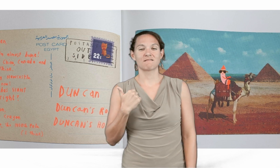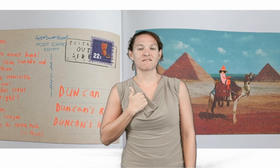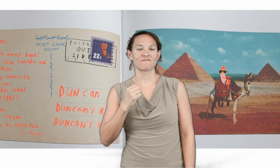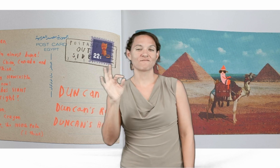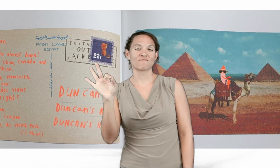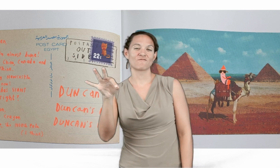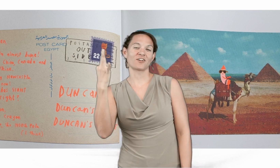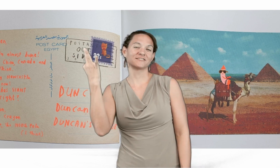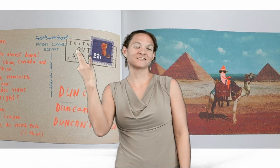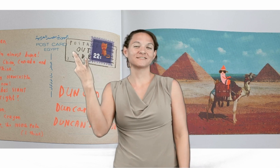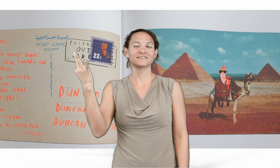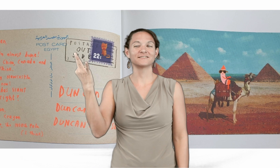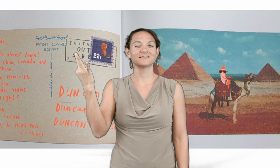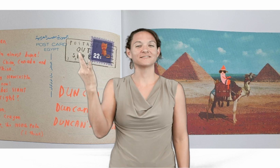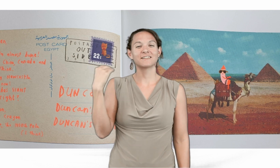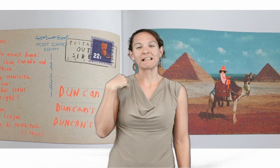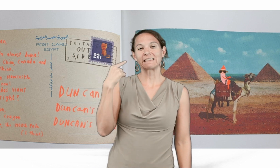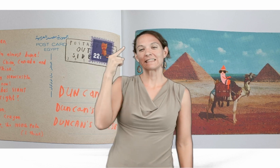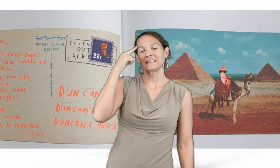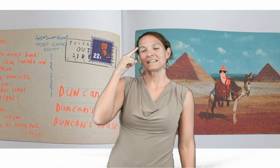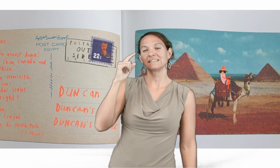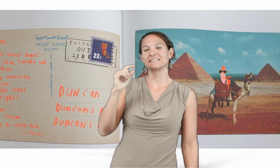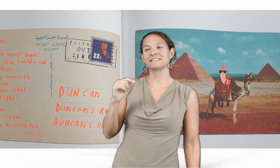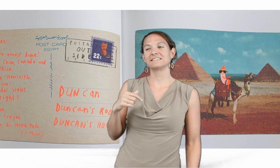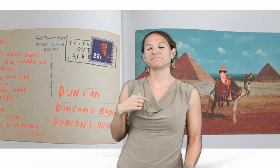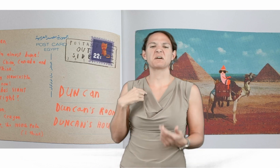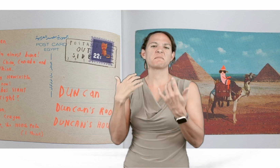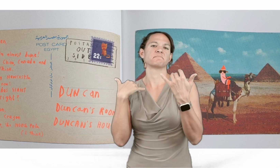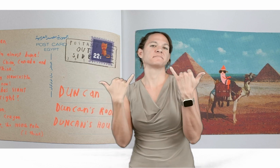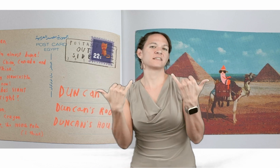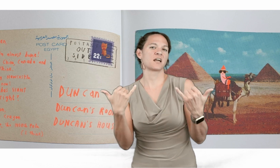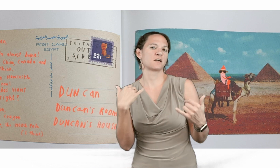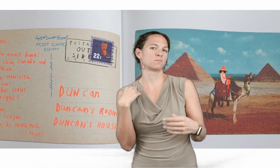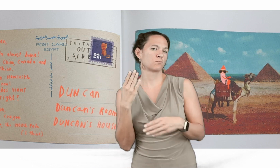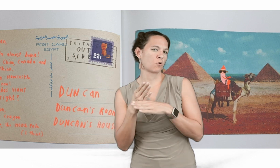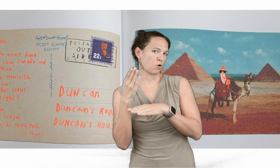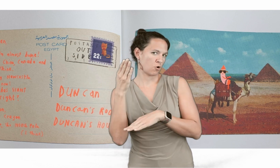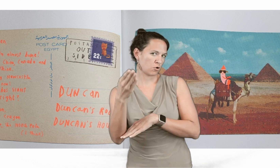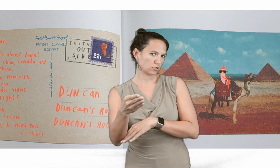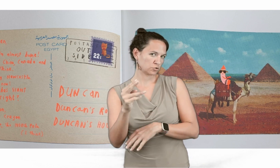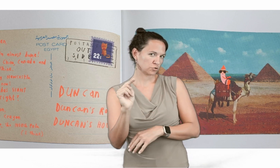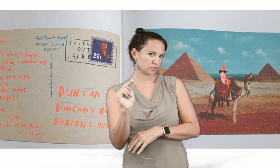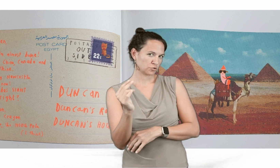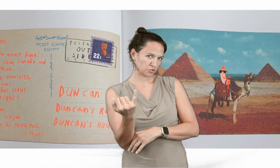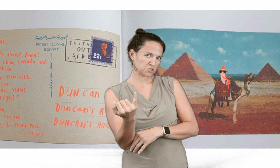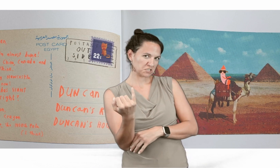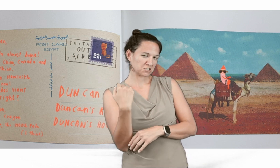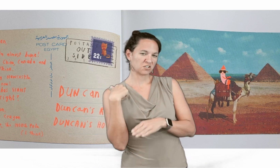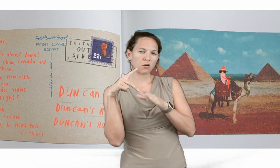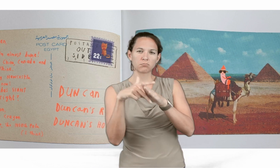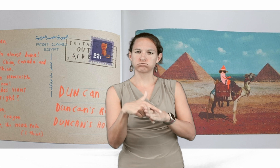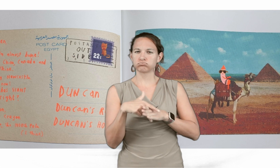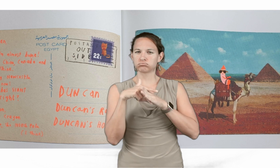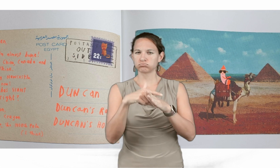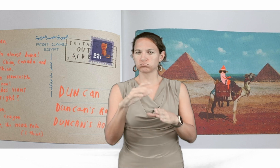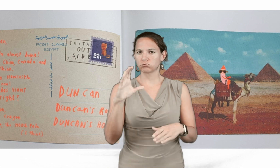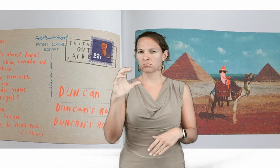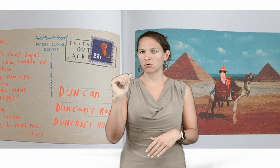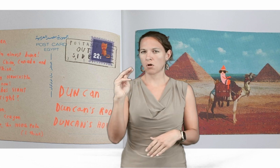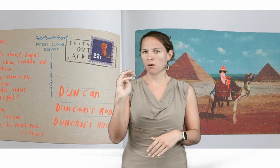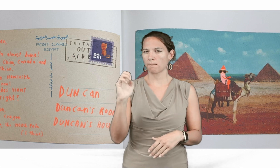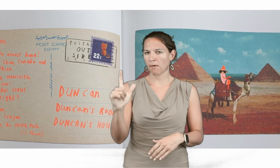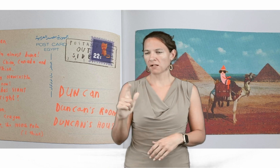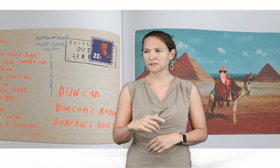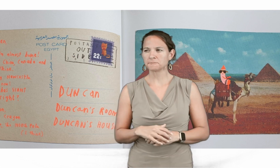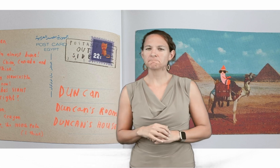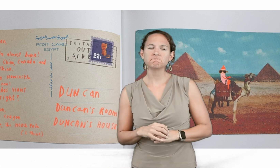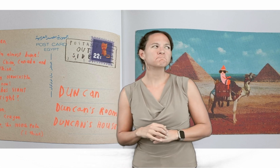China, Canada and France, I think. And now I will cross over to New Jersey by camel.